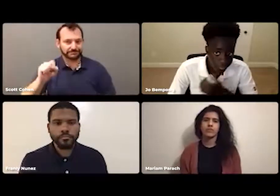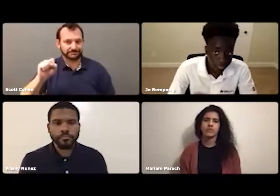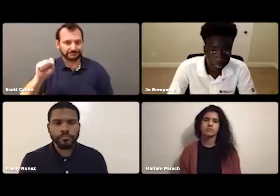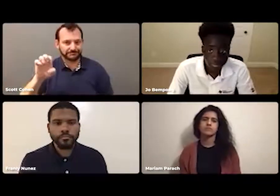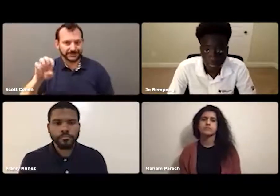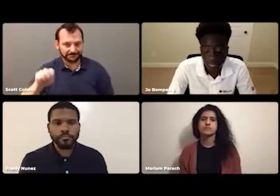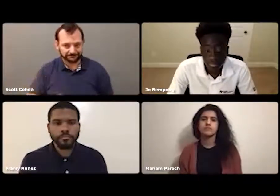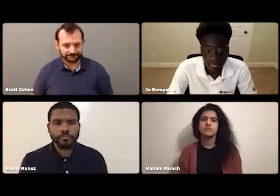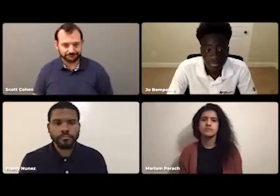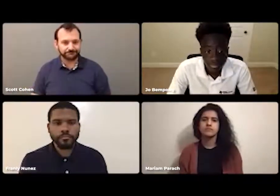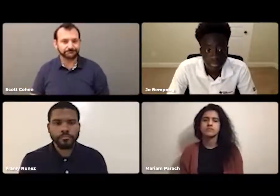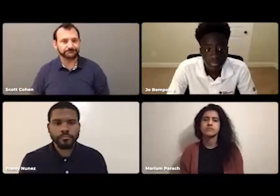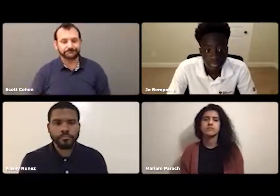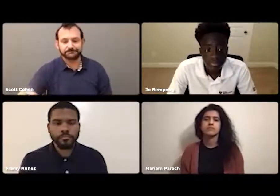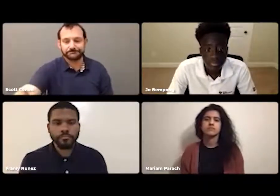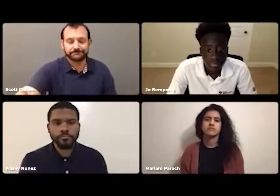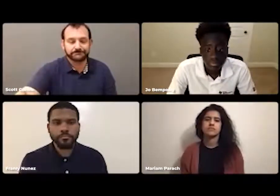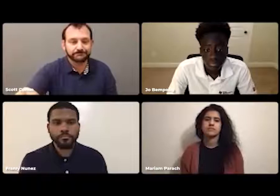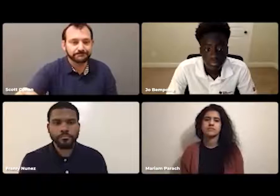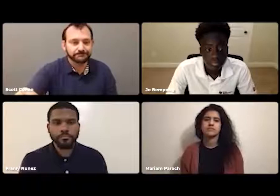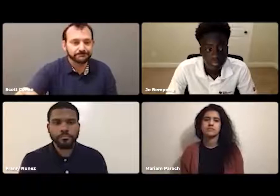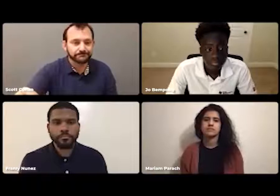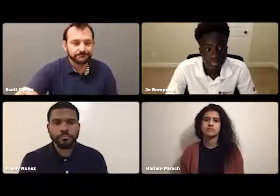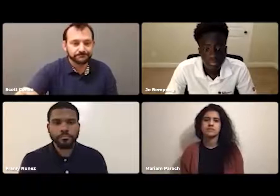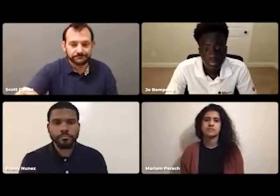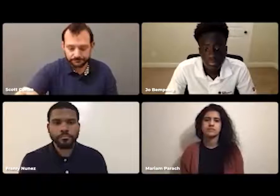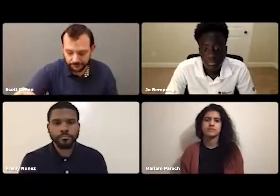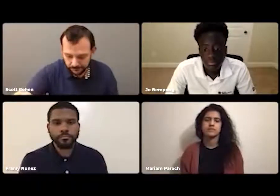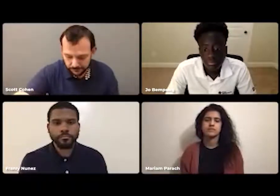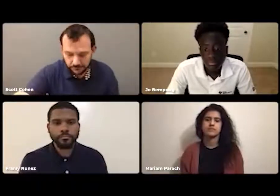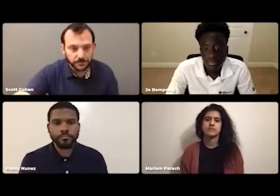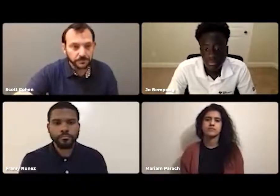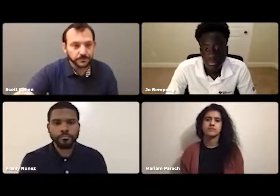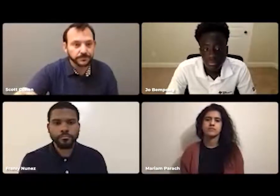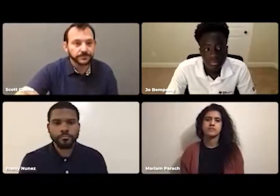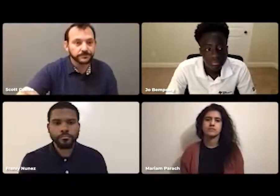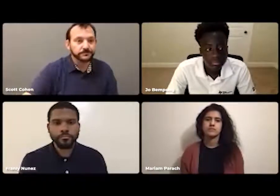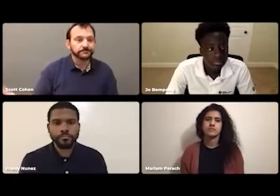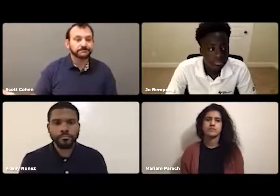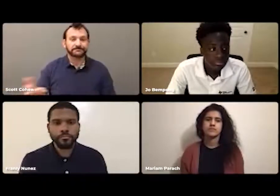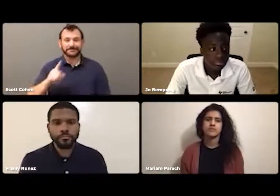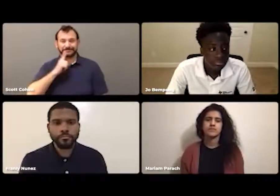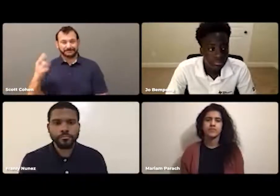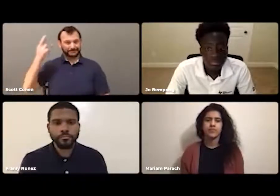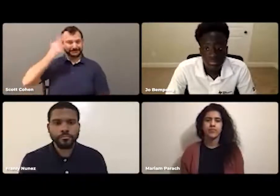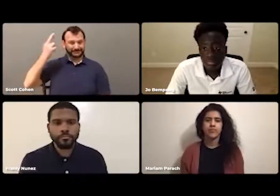any educators that were also people of color, and who made you interested in pursuing a career in STEM.